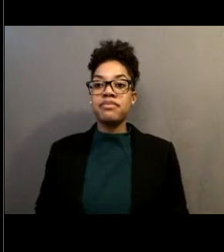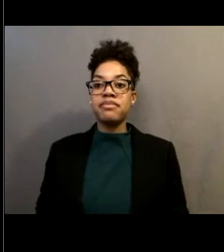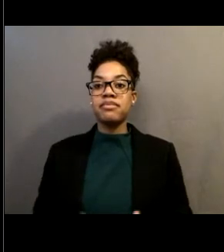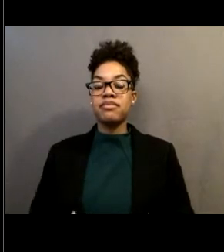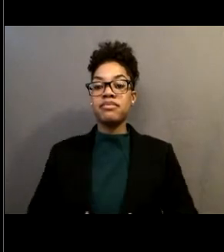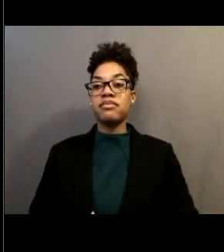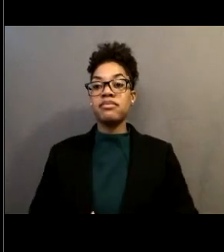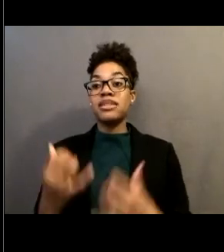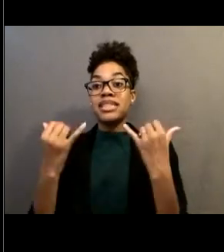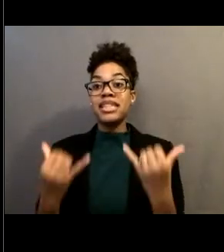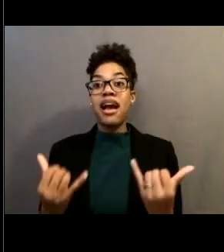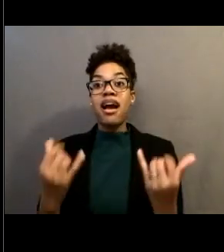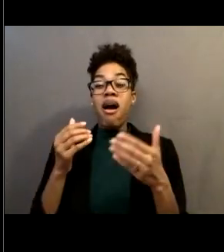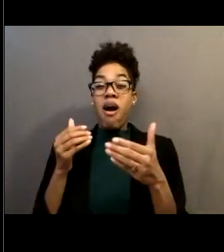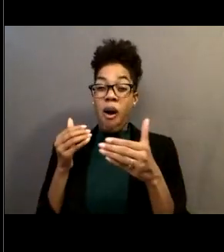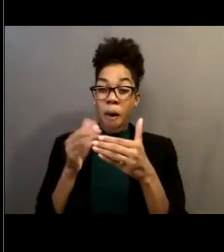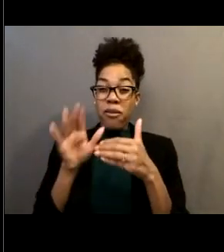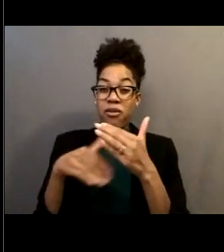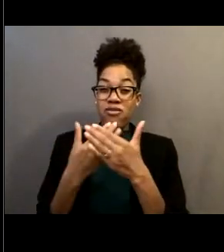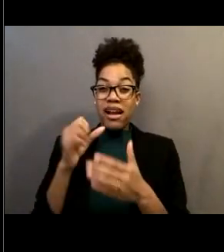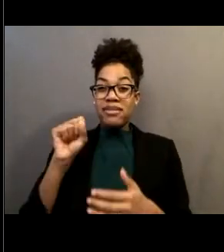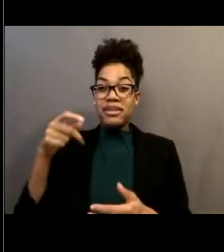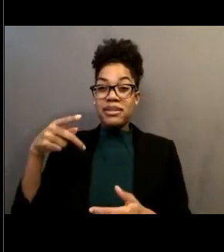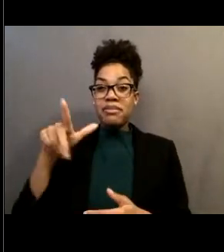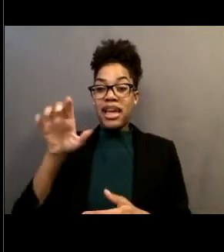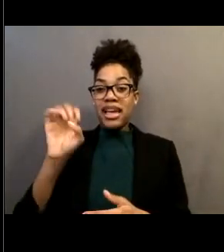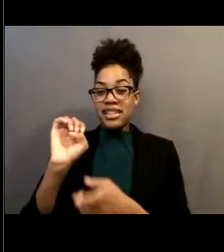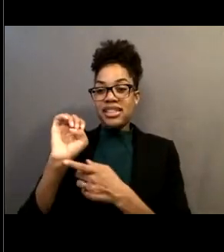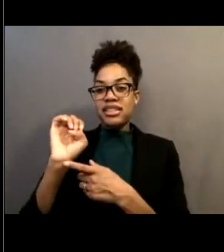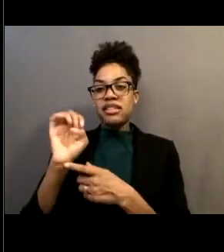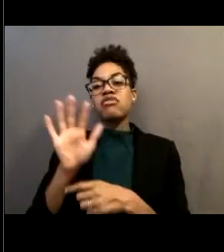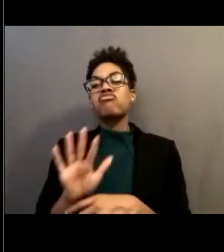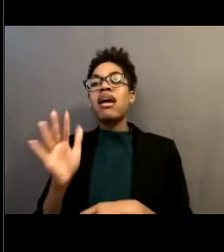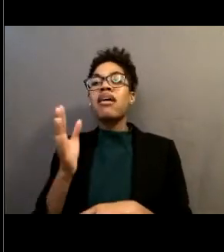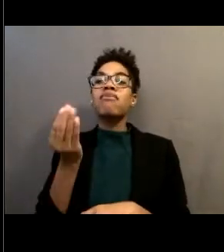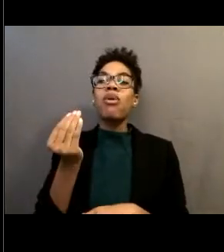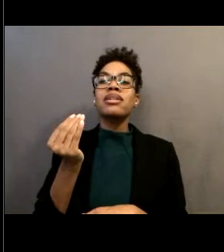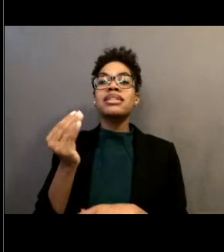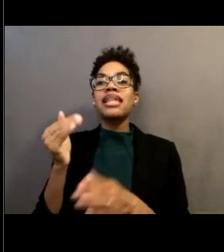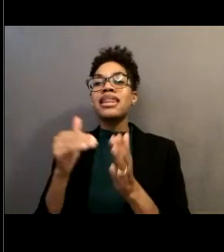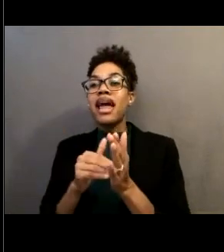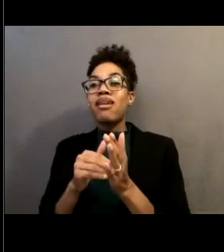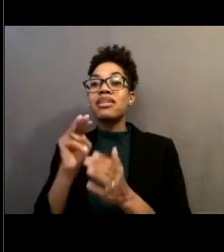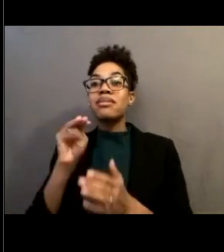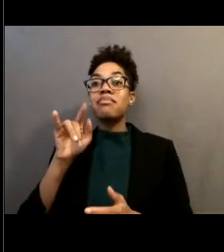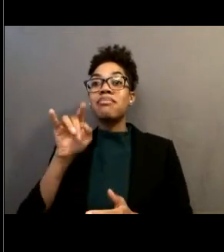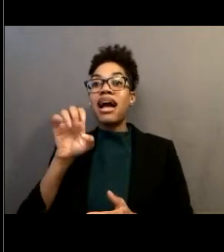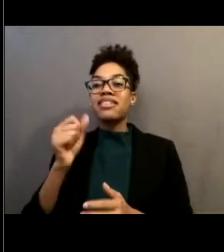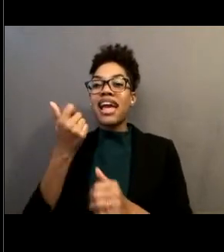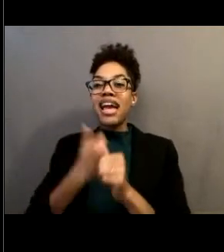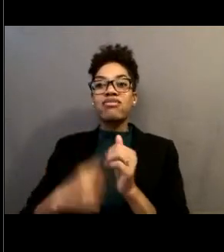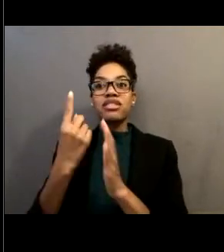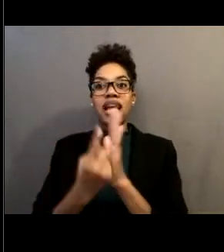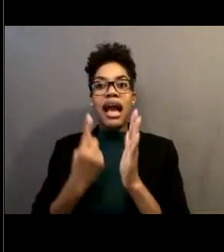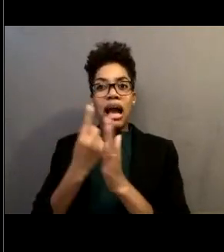When we get to orbit for these one of these Leo spacecraft we're at about 14,000 miles an hour, so we're moving. But it has to be pushing us